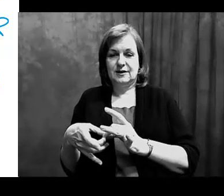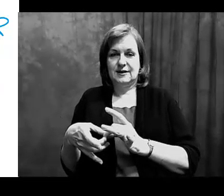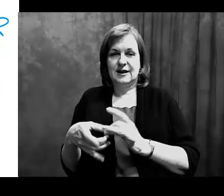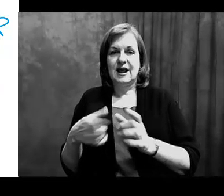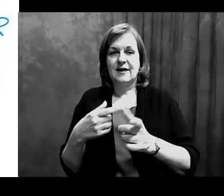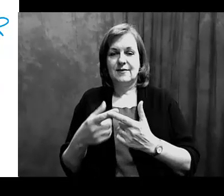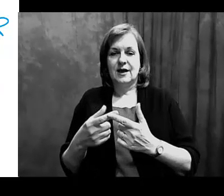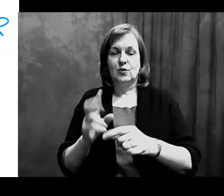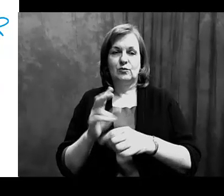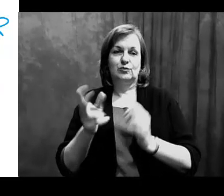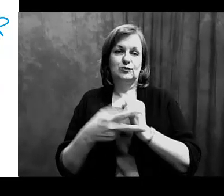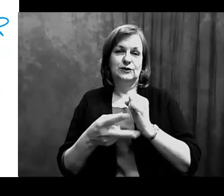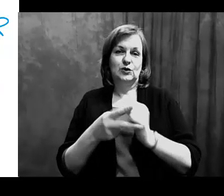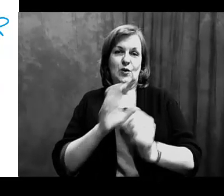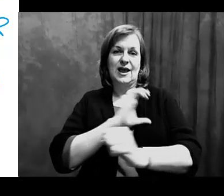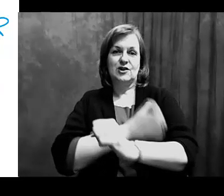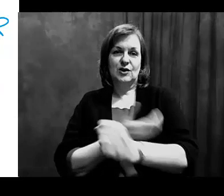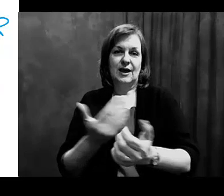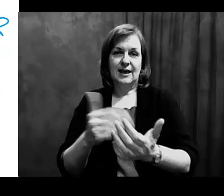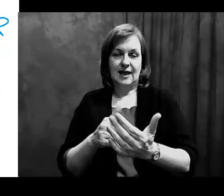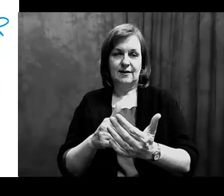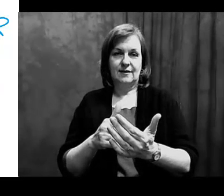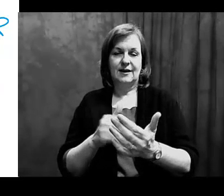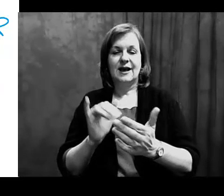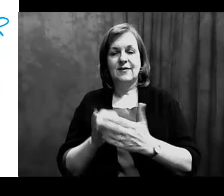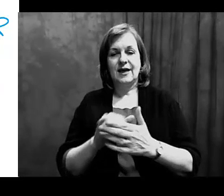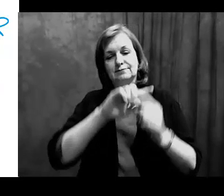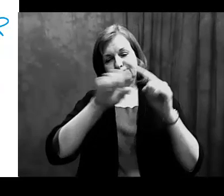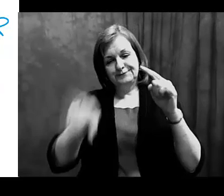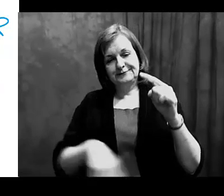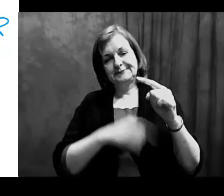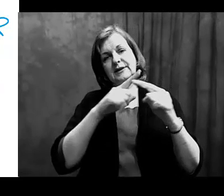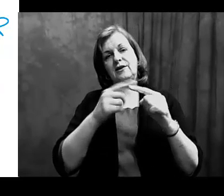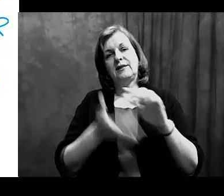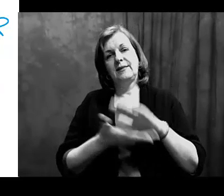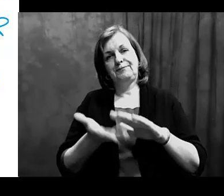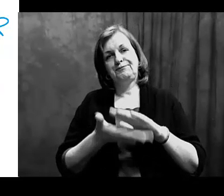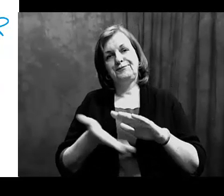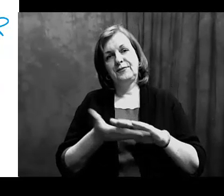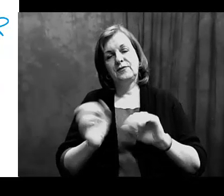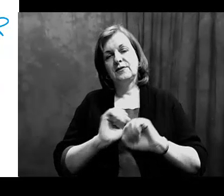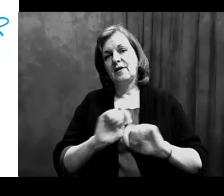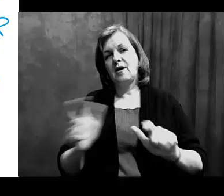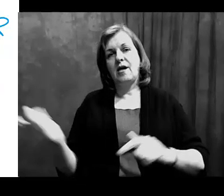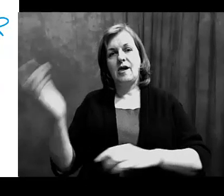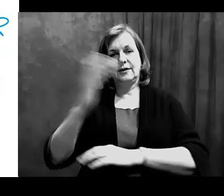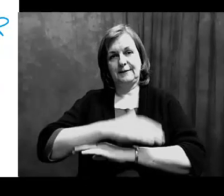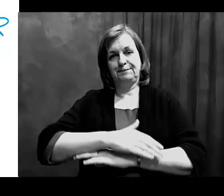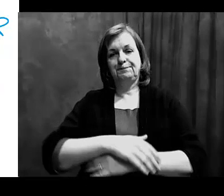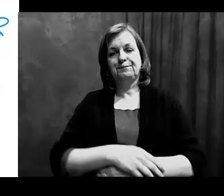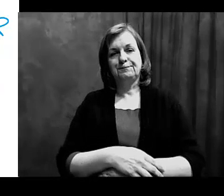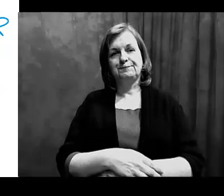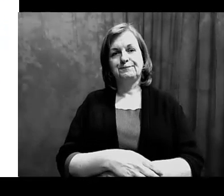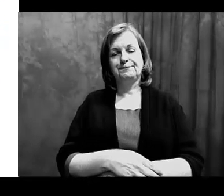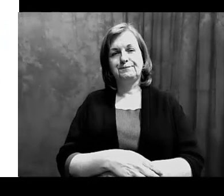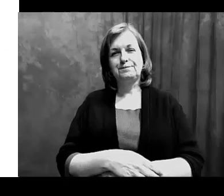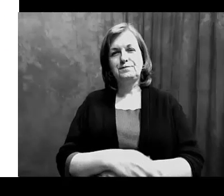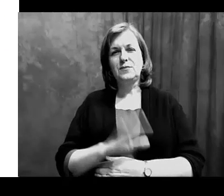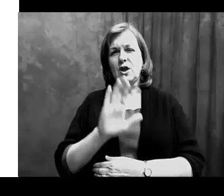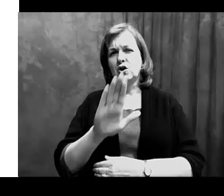to be used later and we keep going and going and going all day long